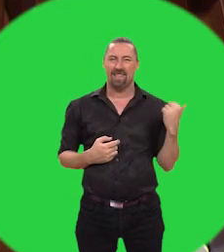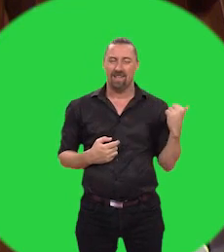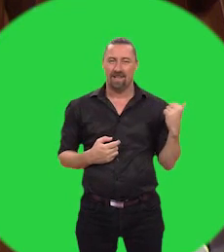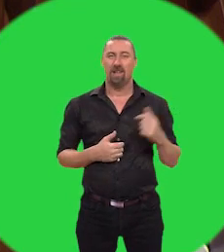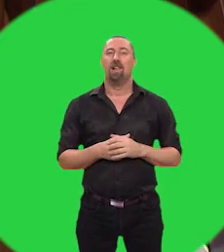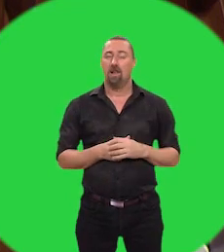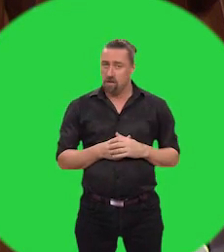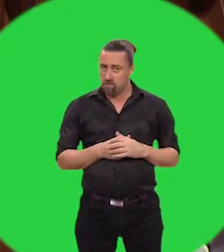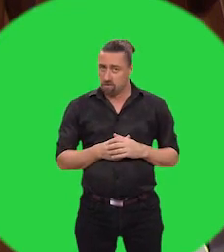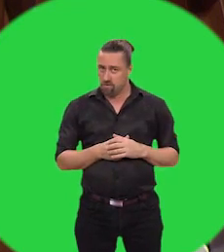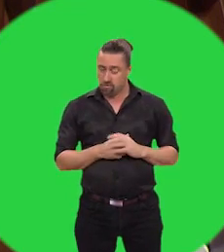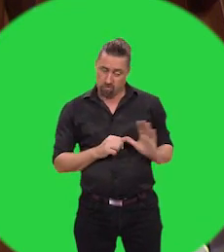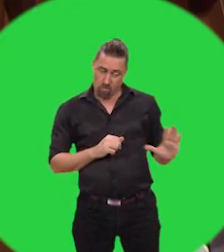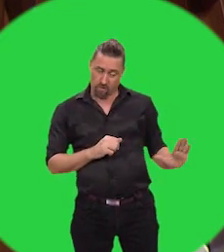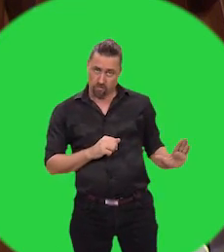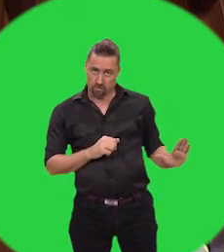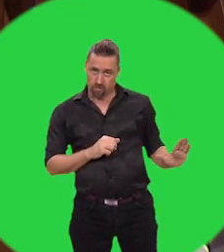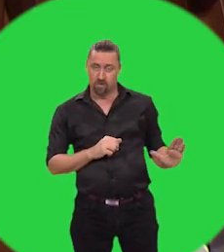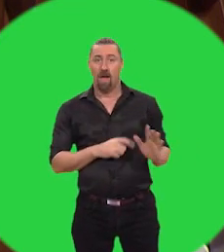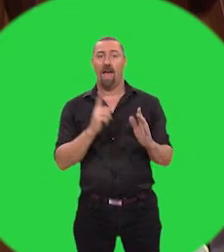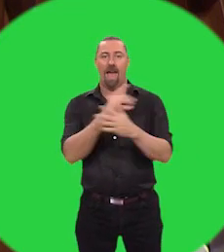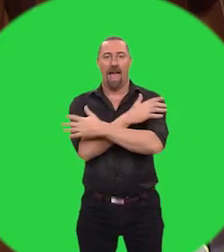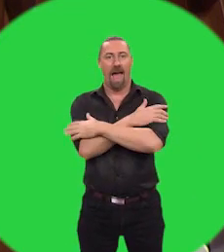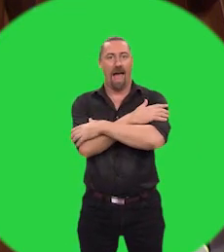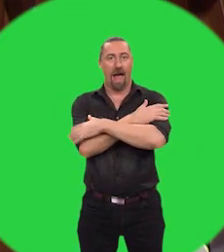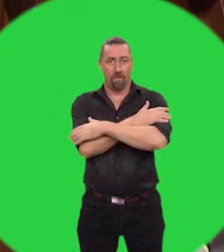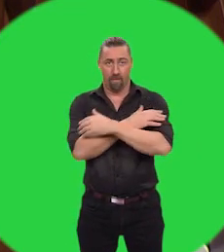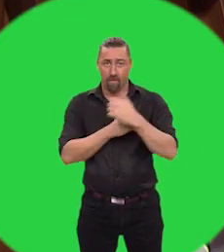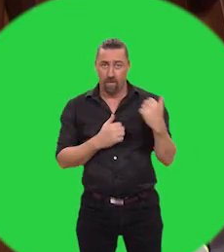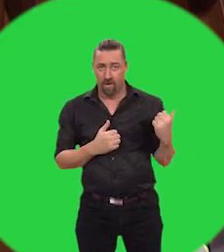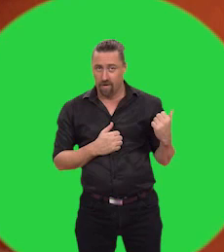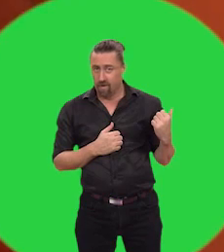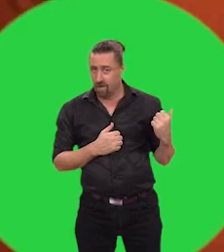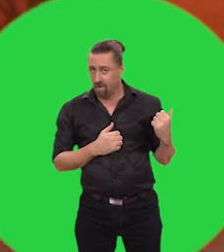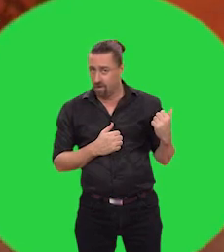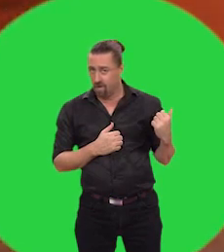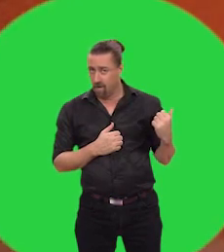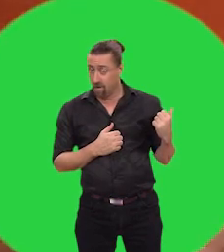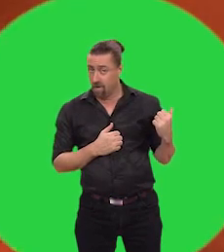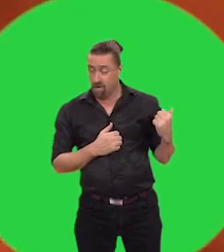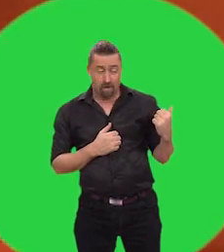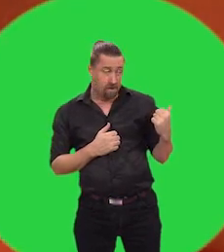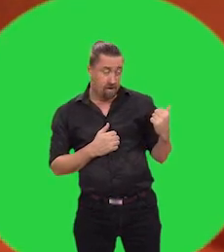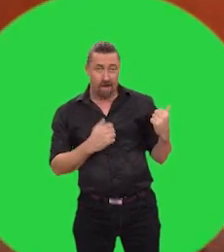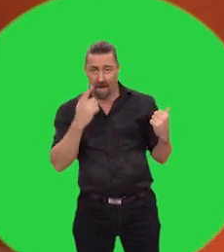Then we can pop that one to the side and move on to our arms. Now you can see here these arms have a little hand on each side.